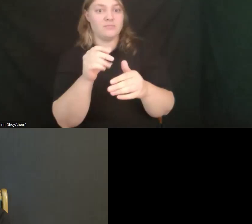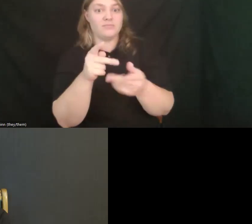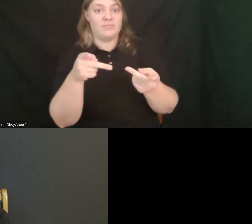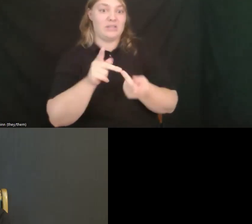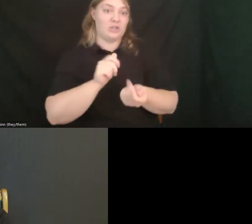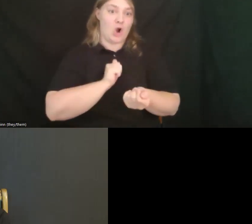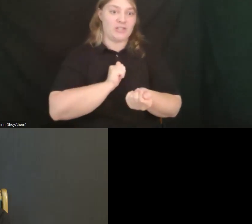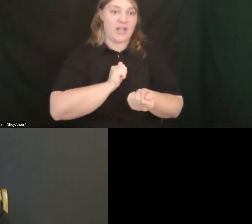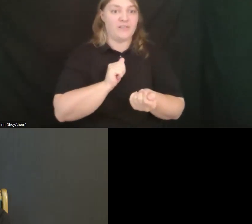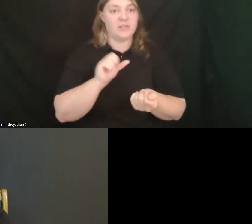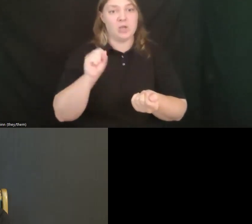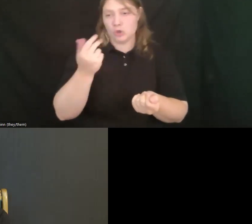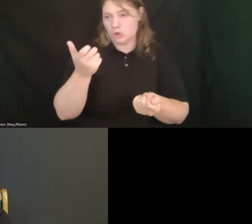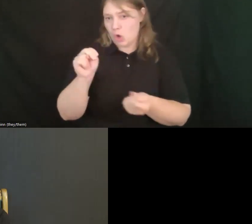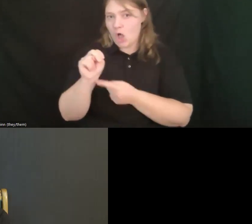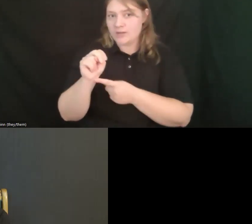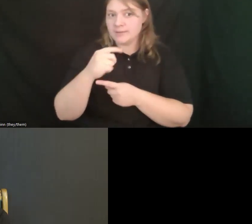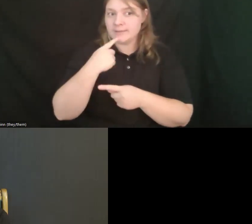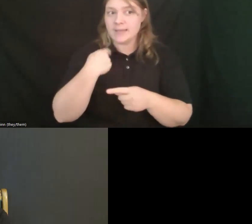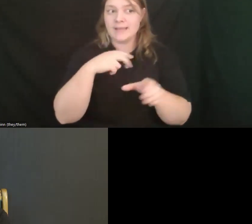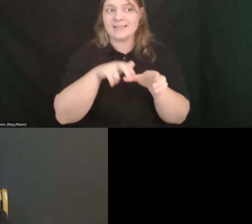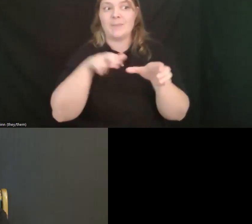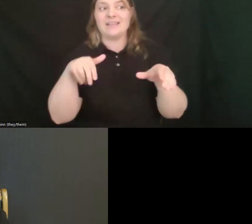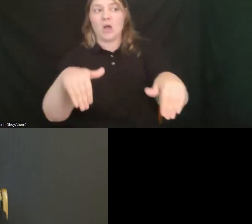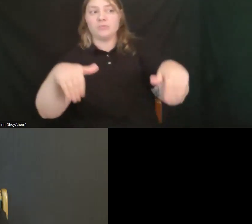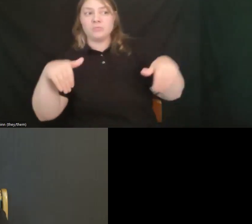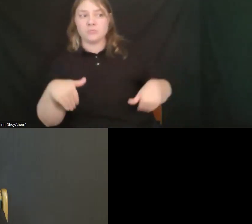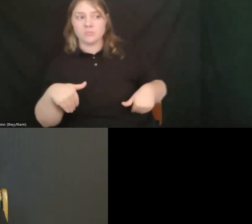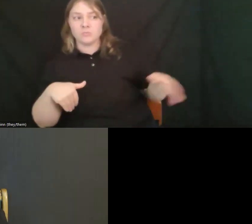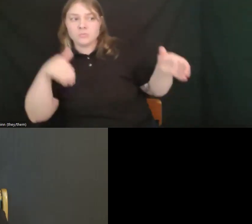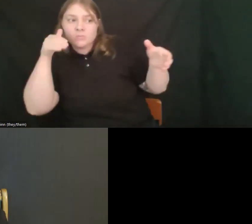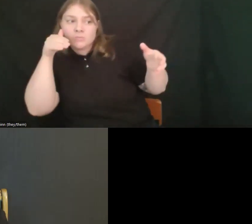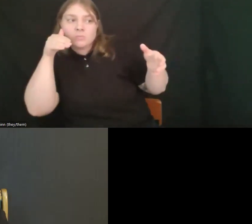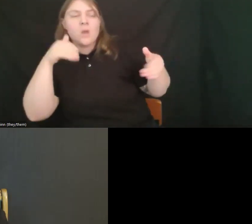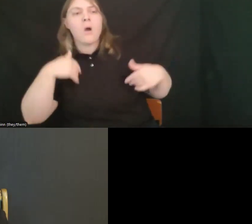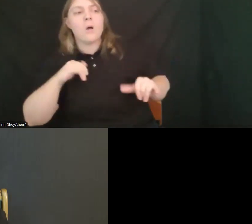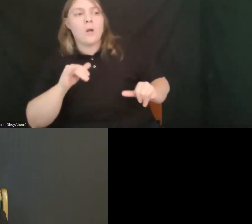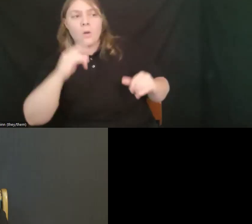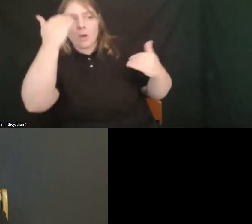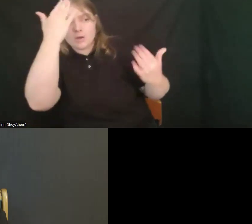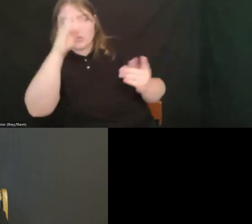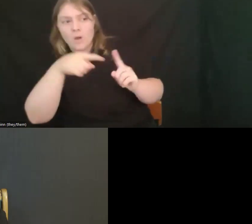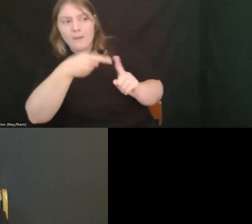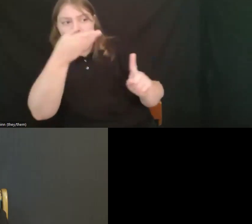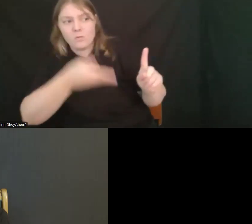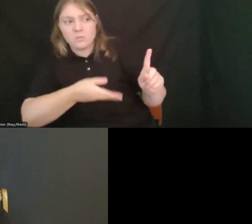saying stepping down stepping back to say I don't know about that can you can you share a little